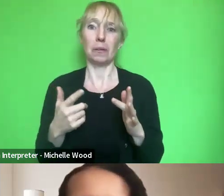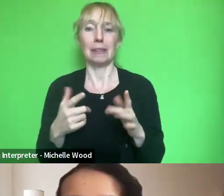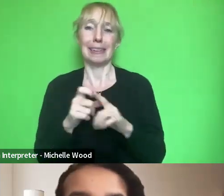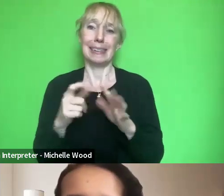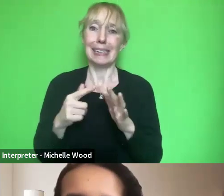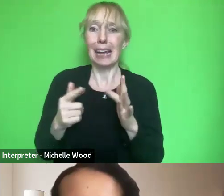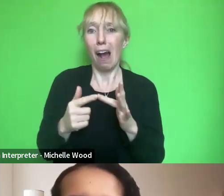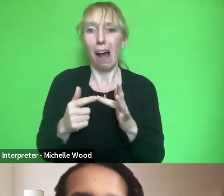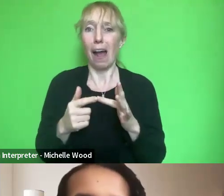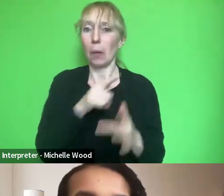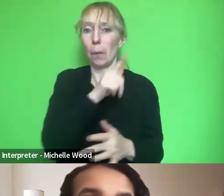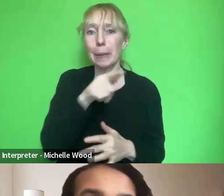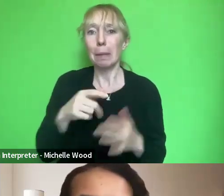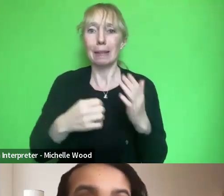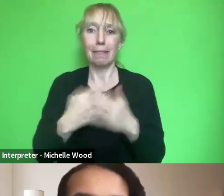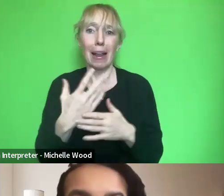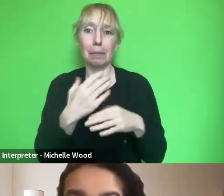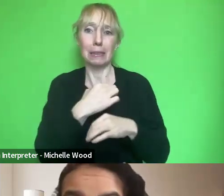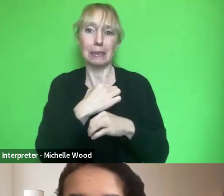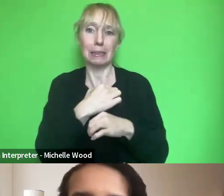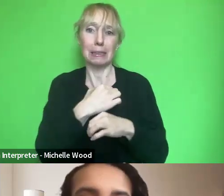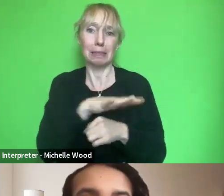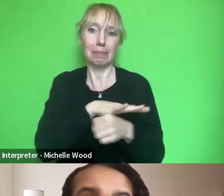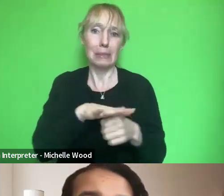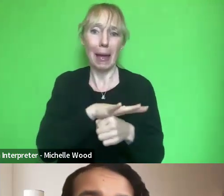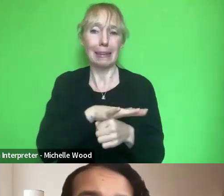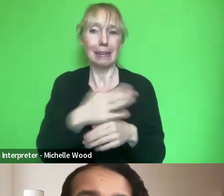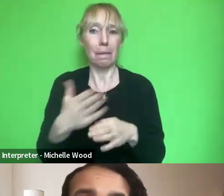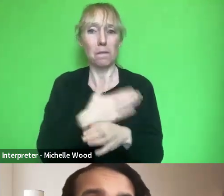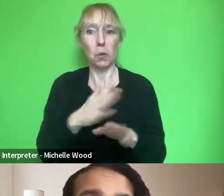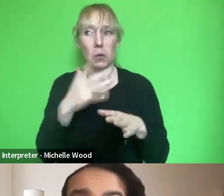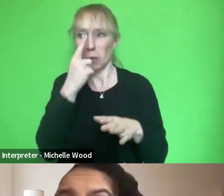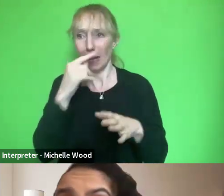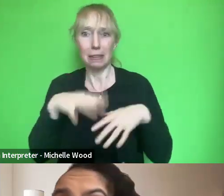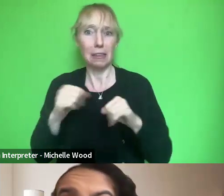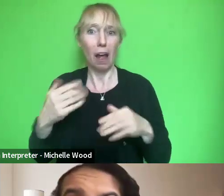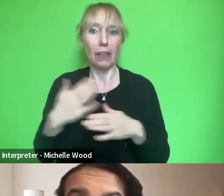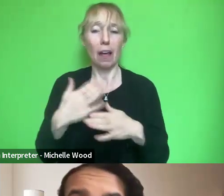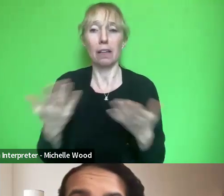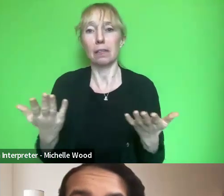org development space before you're doing the tasks. For example, I did my first, like,